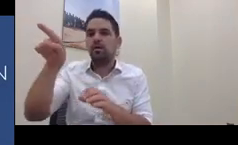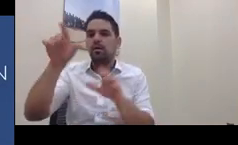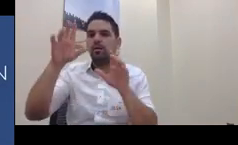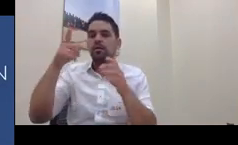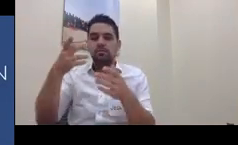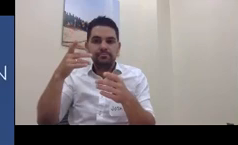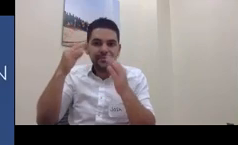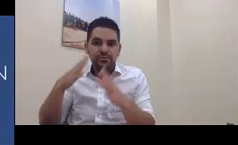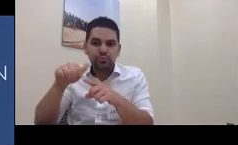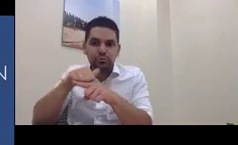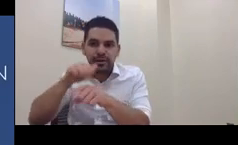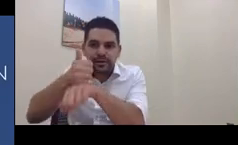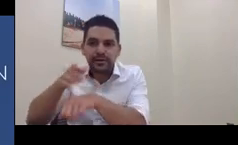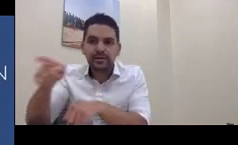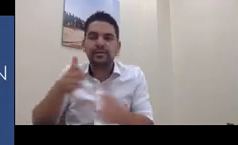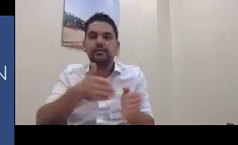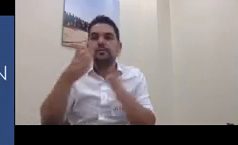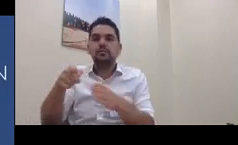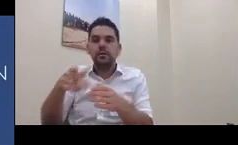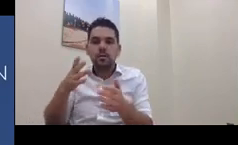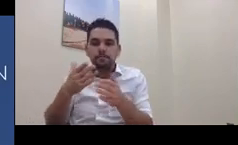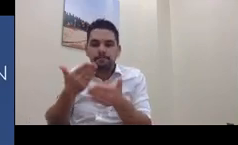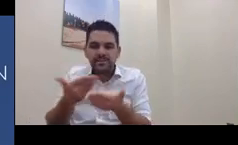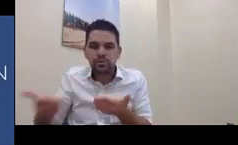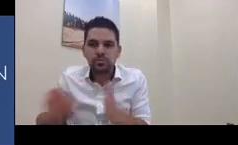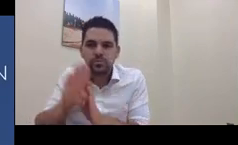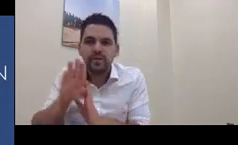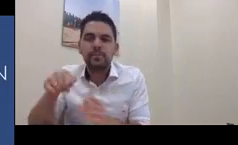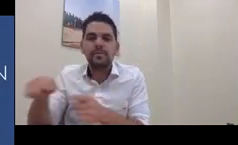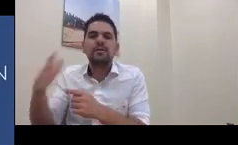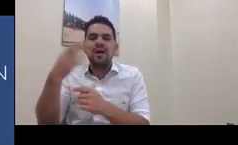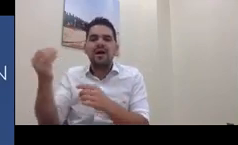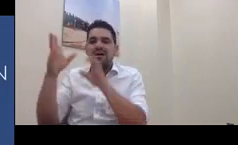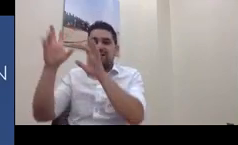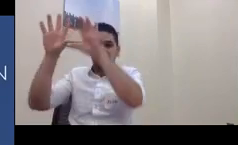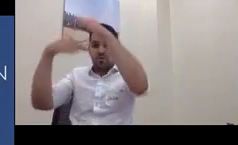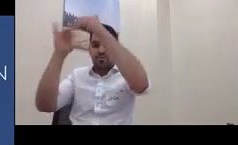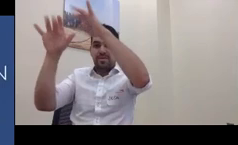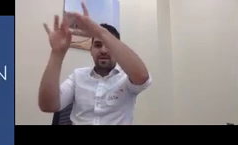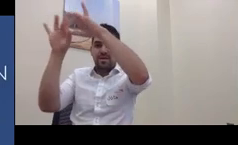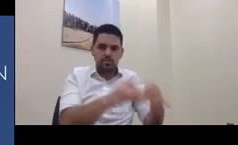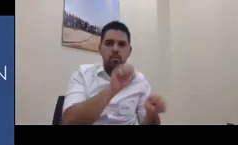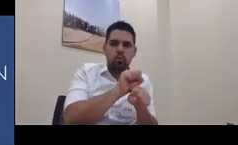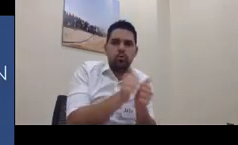what needs to be done in teacher training, material development, all of that.